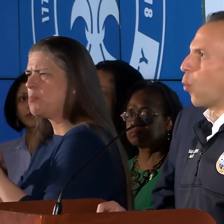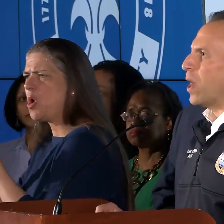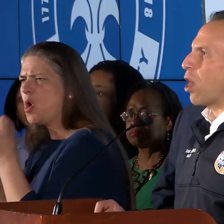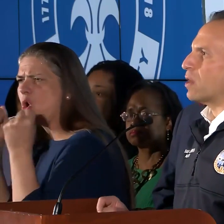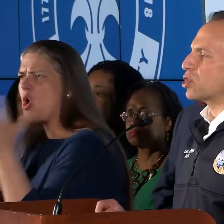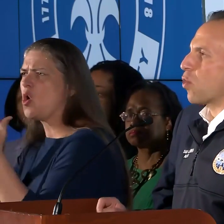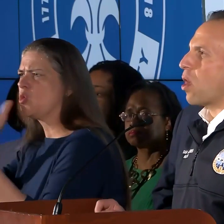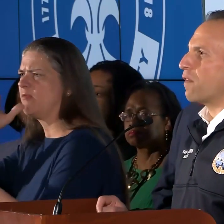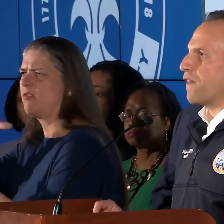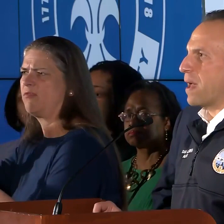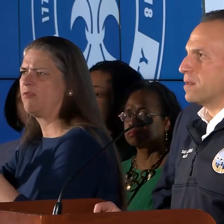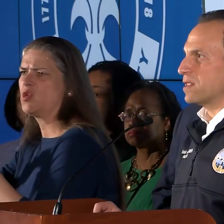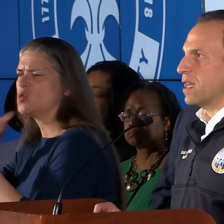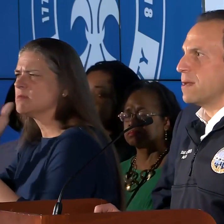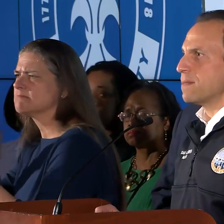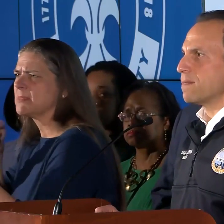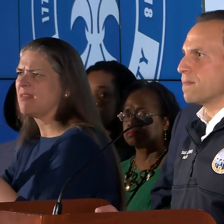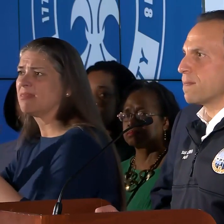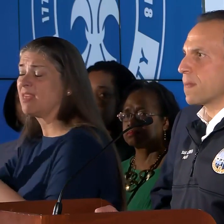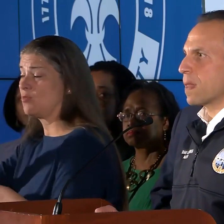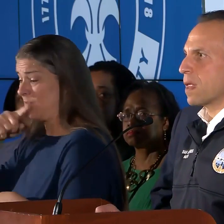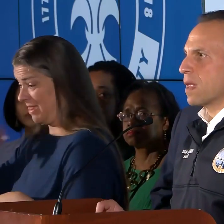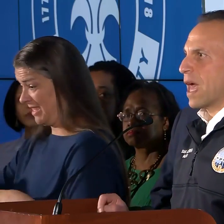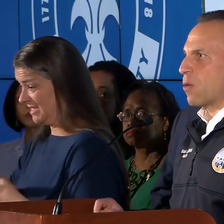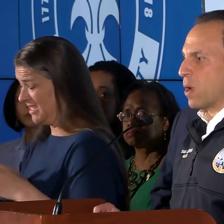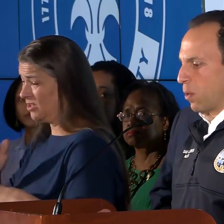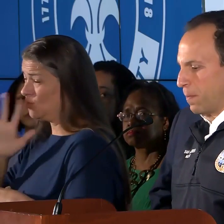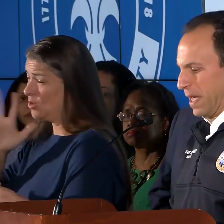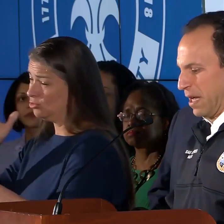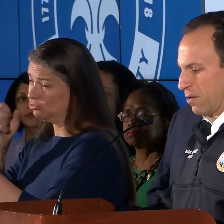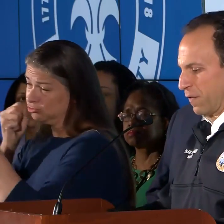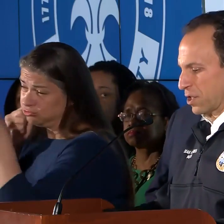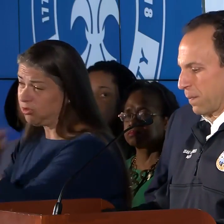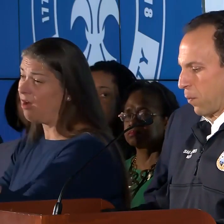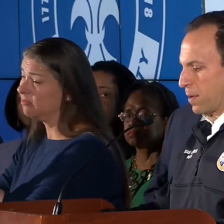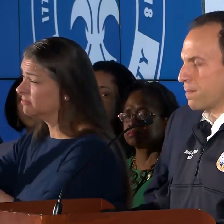We are *** strong fan city and we will be here for support.